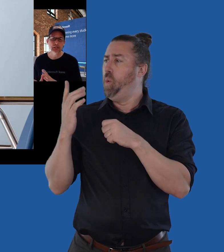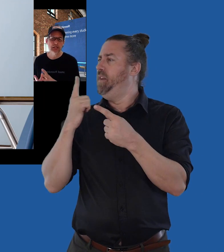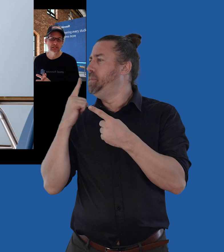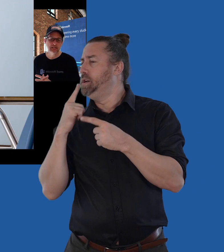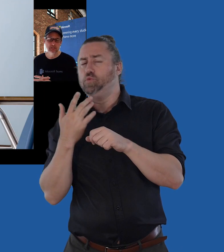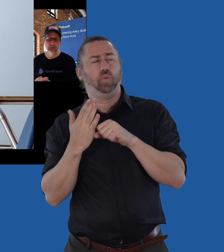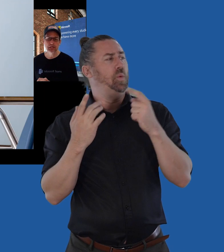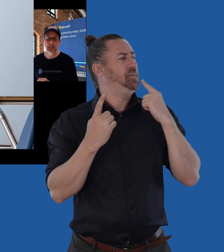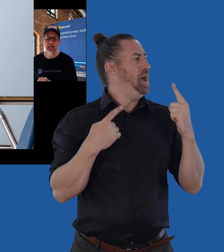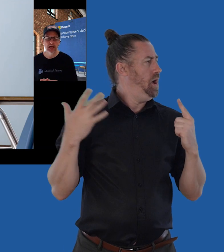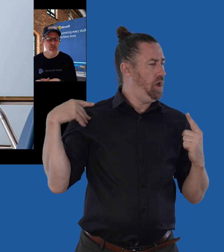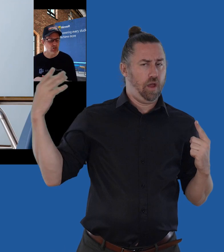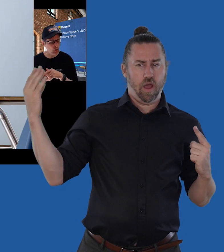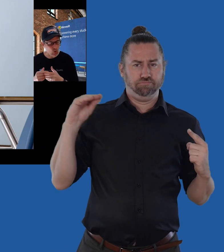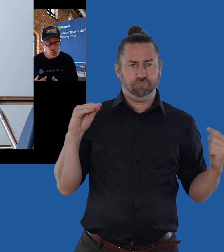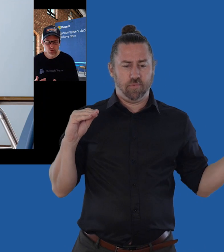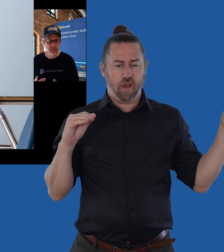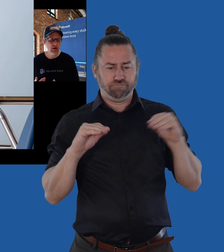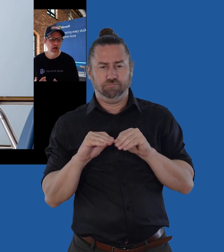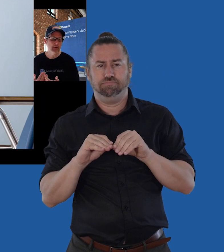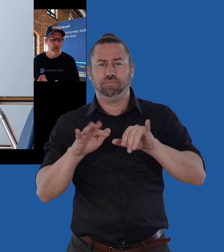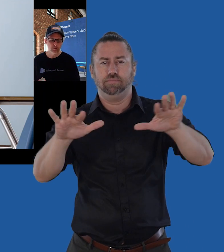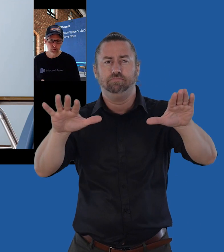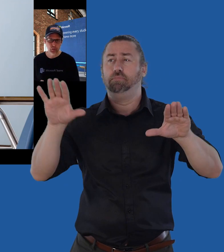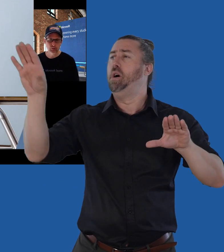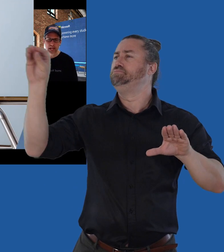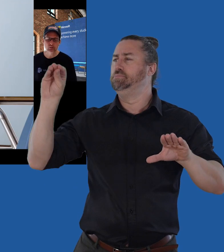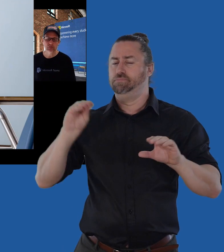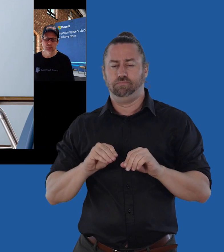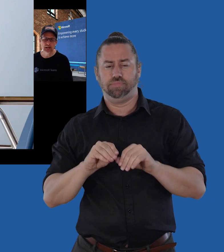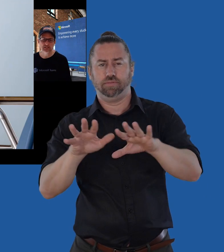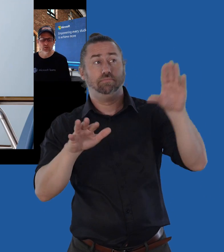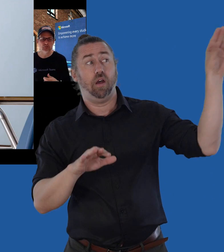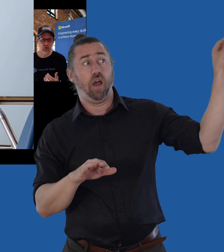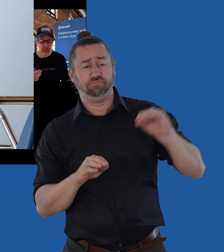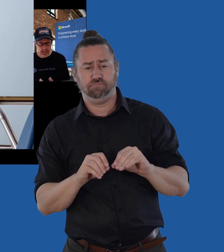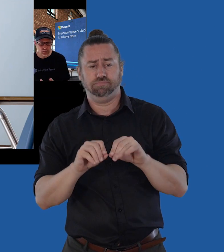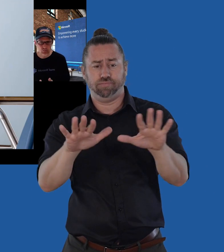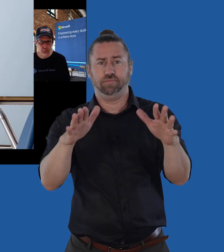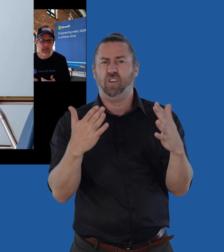and education, all the time through those channels, alright. So, if you're connected with me,